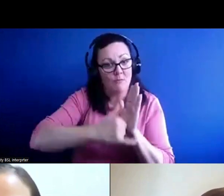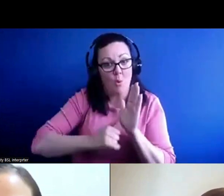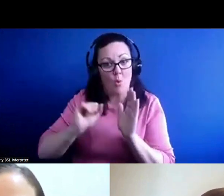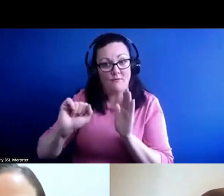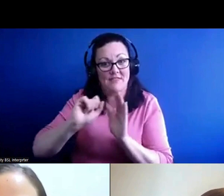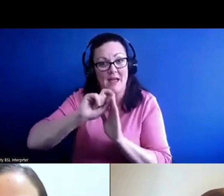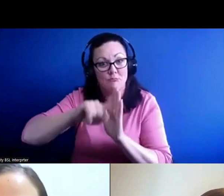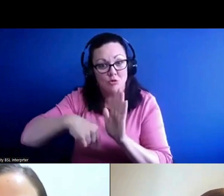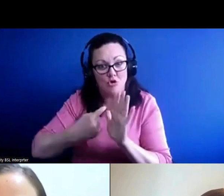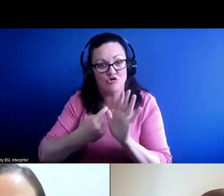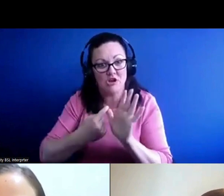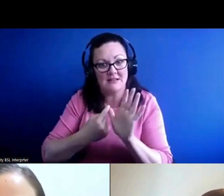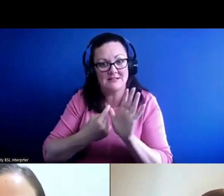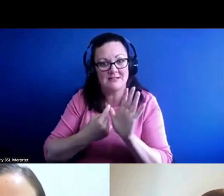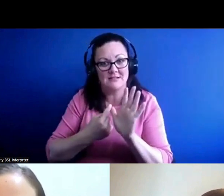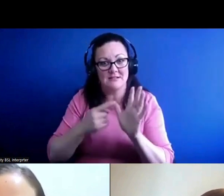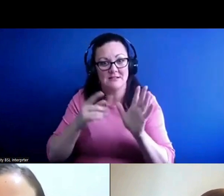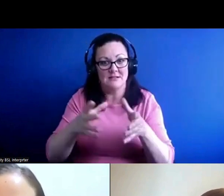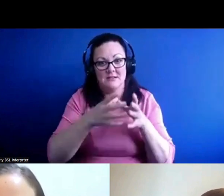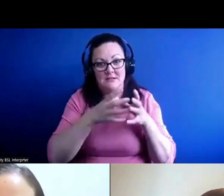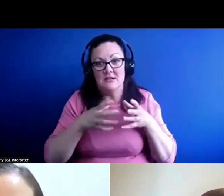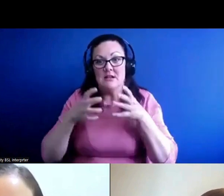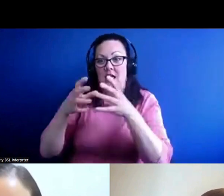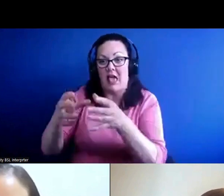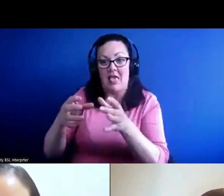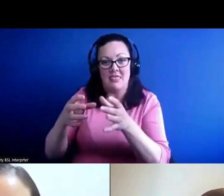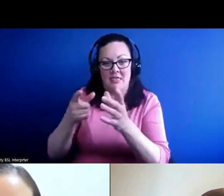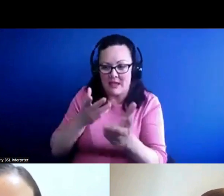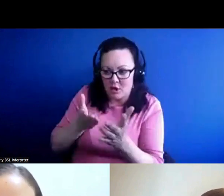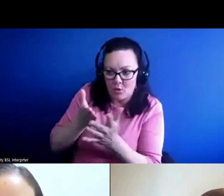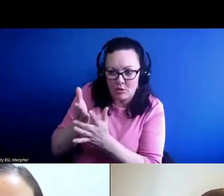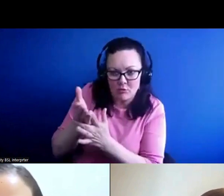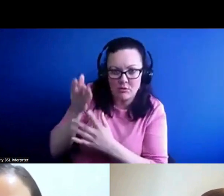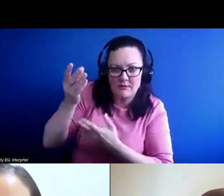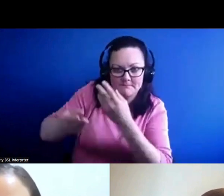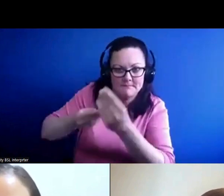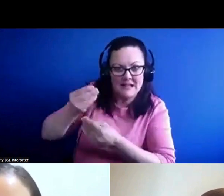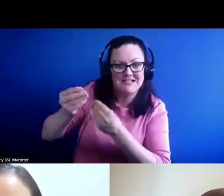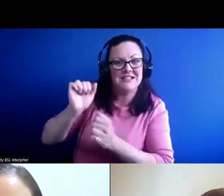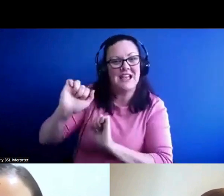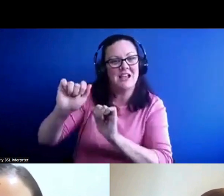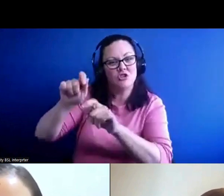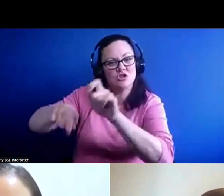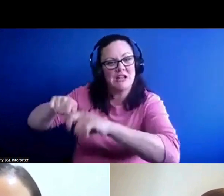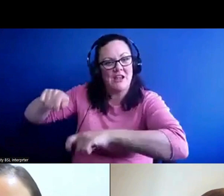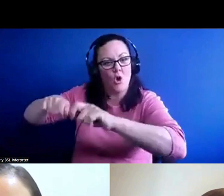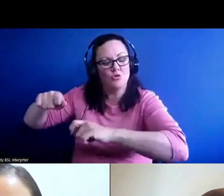disseminate with their stakeholders, local government,